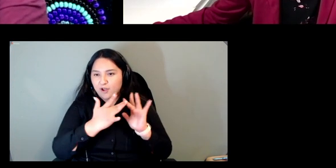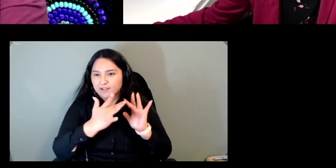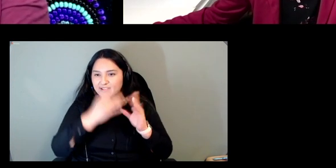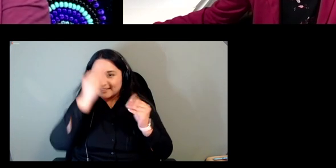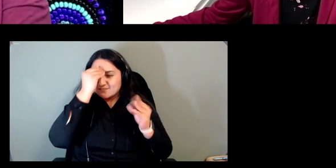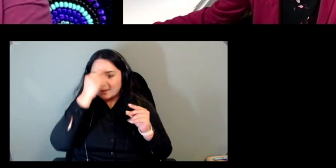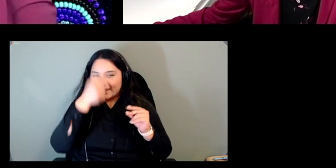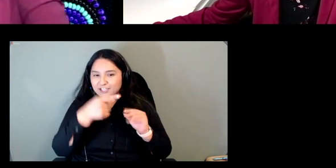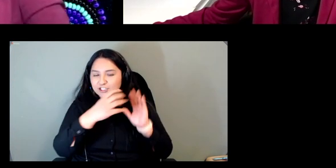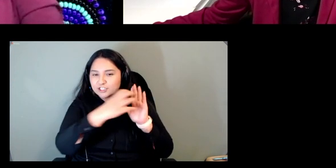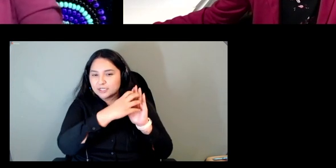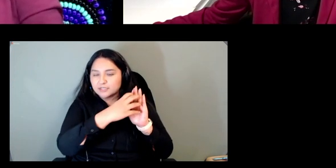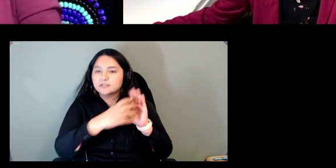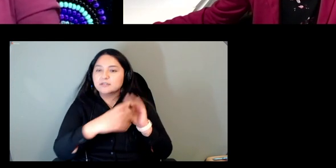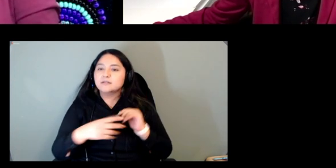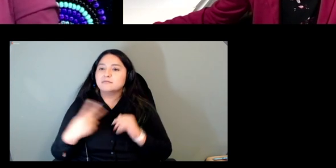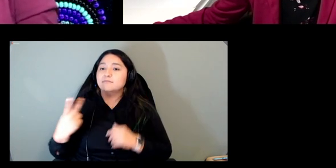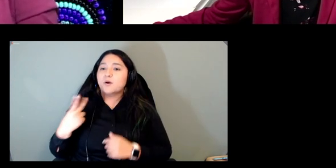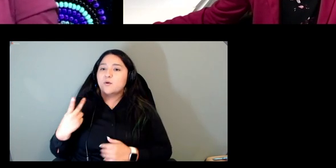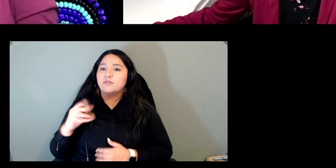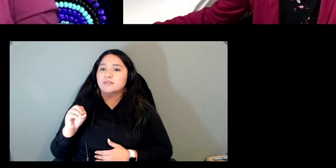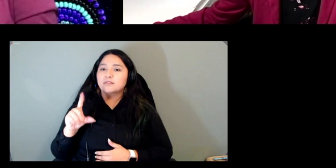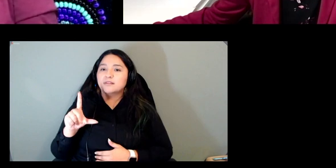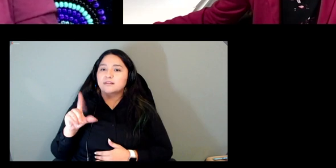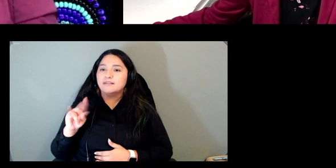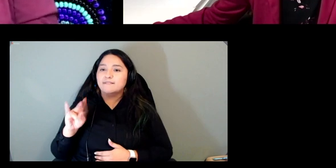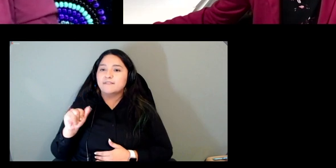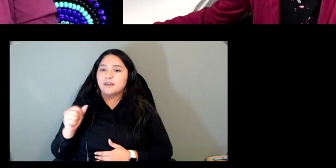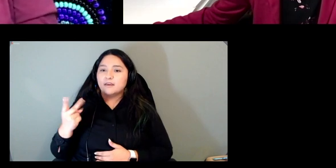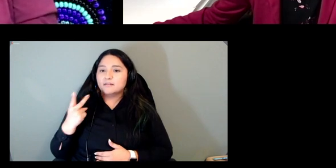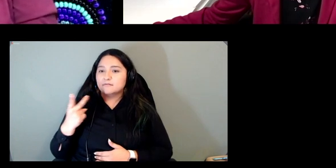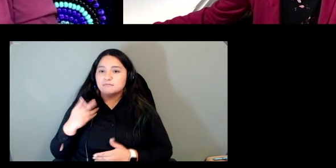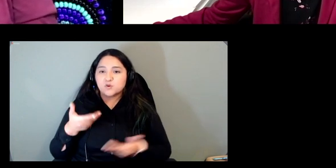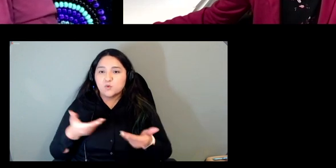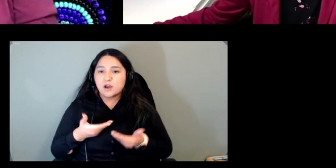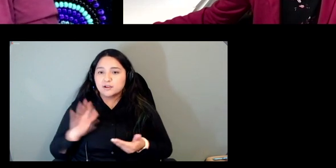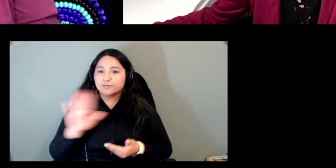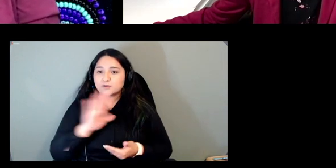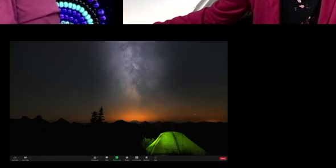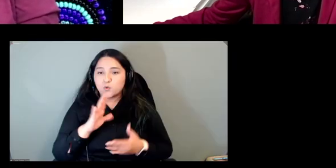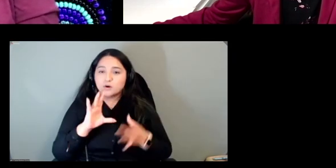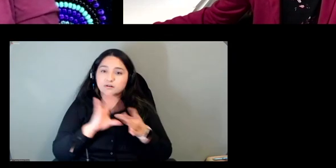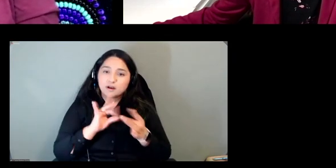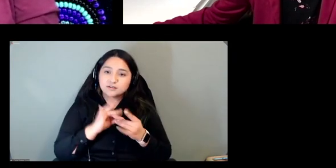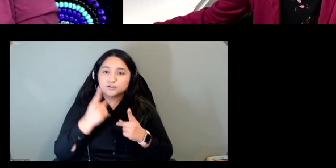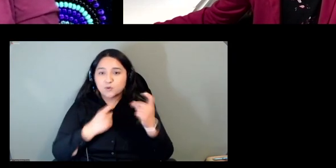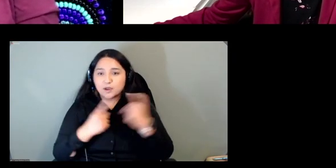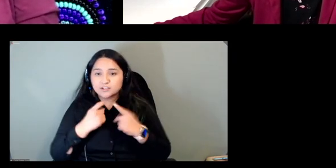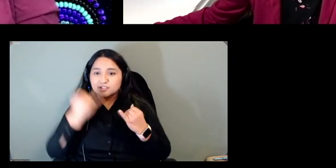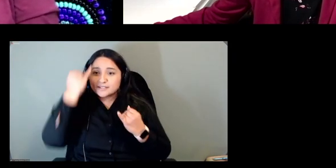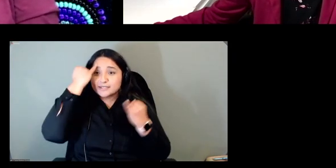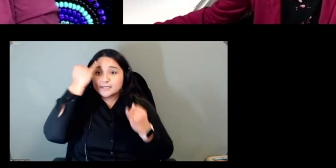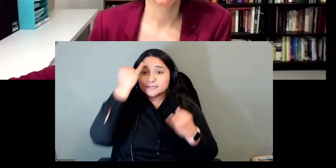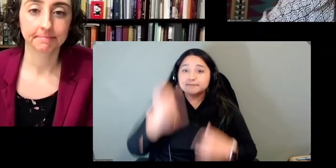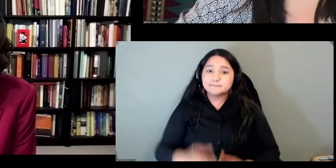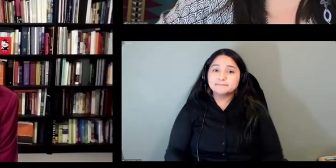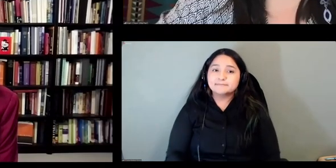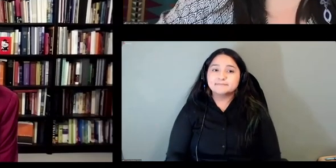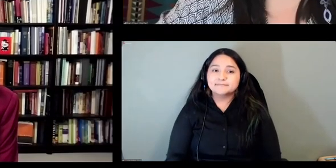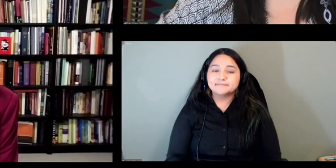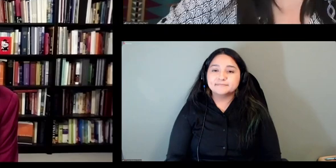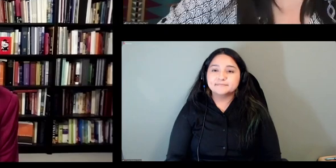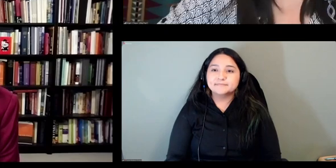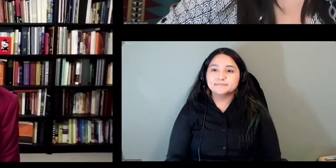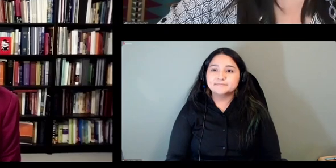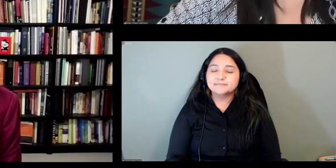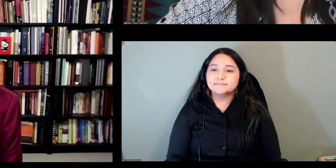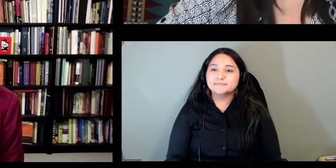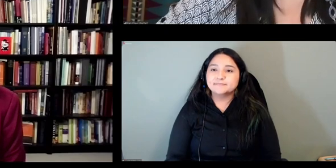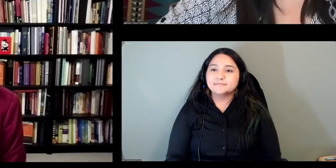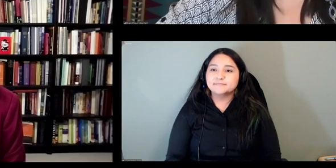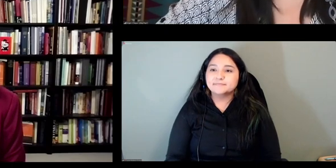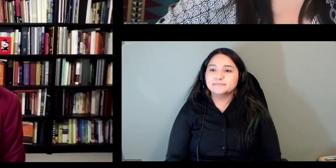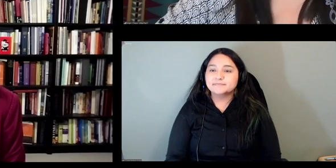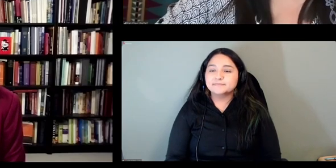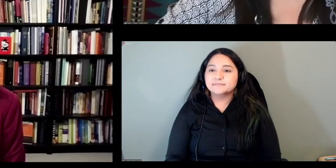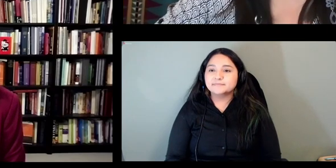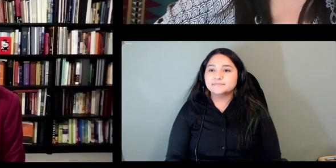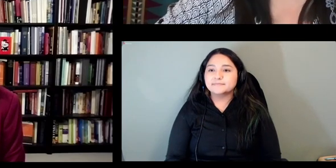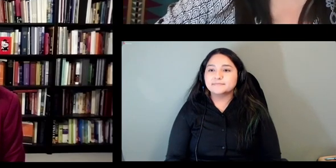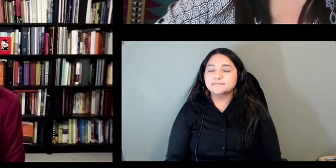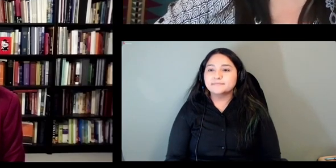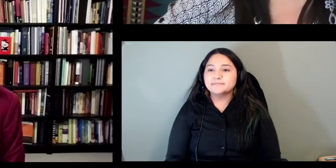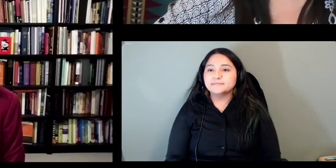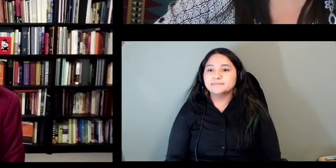both olivia and i um welcome your questions comments and um and ideas